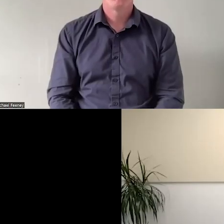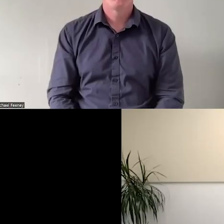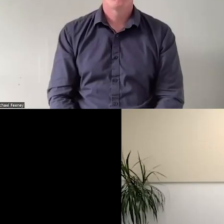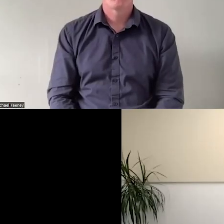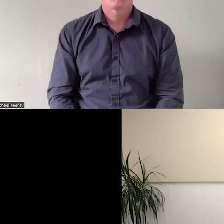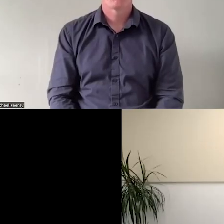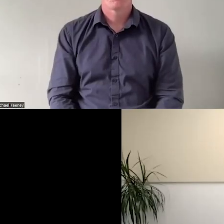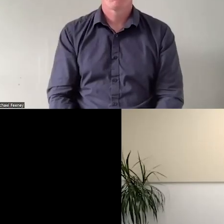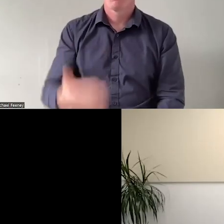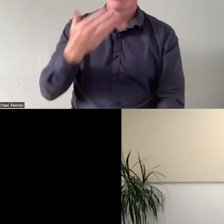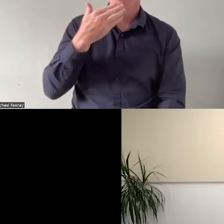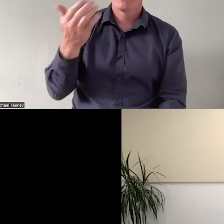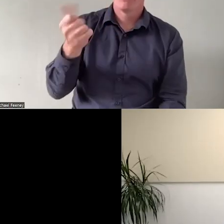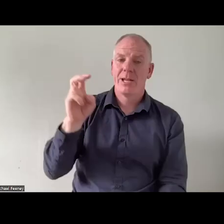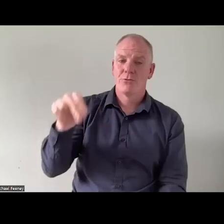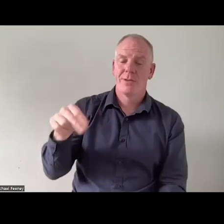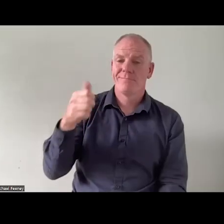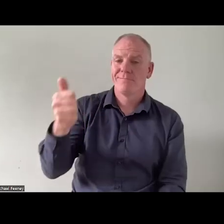Thanks Adrian, very much. Good afternoon.